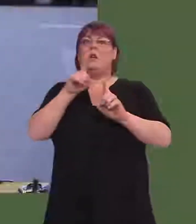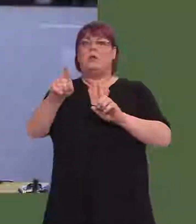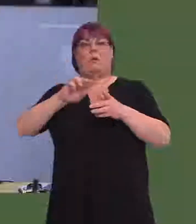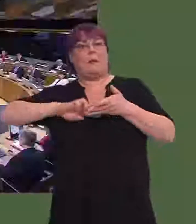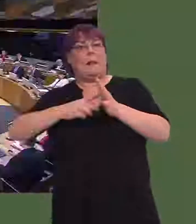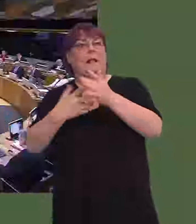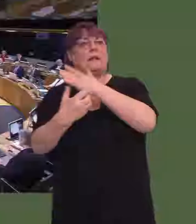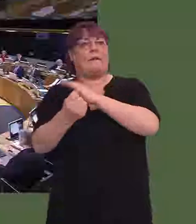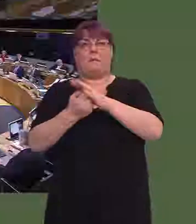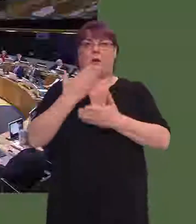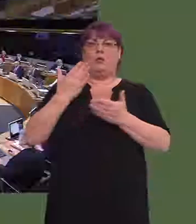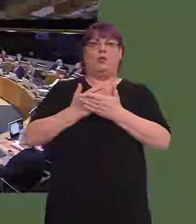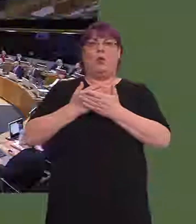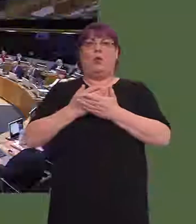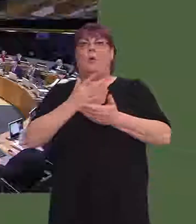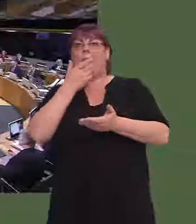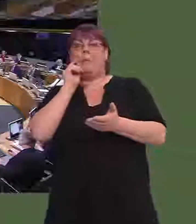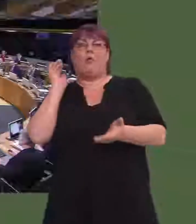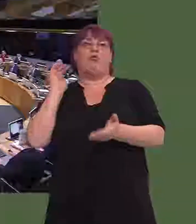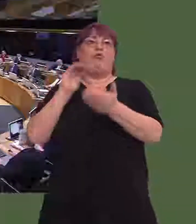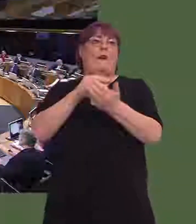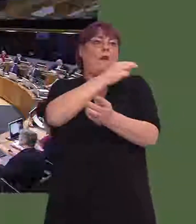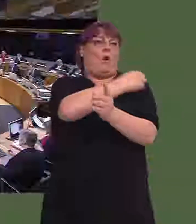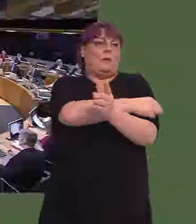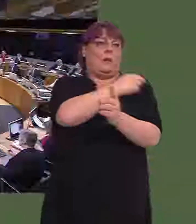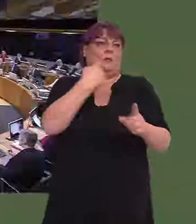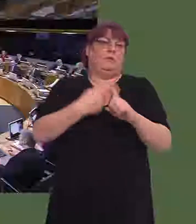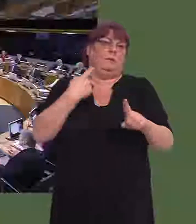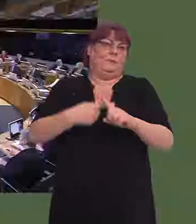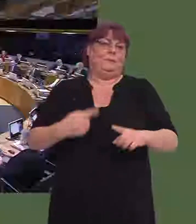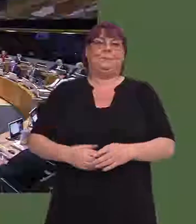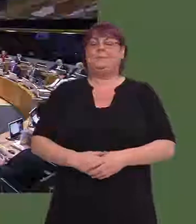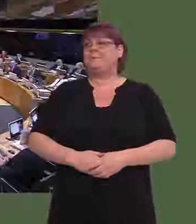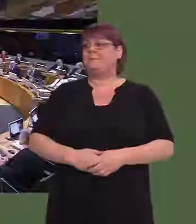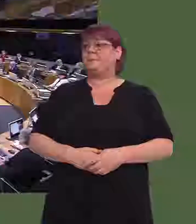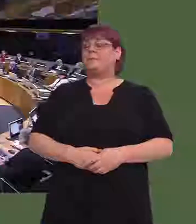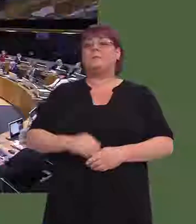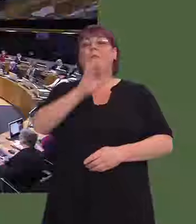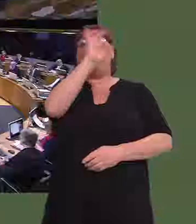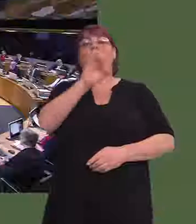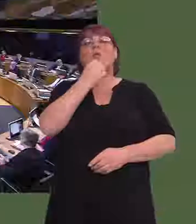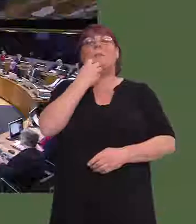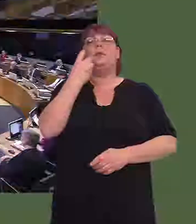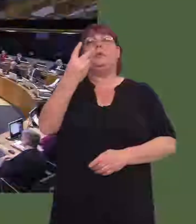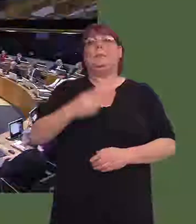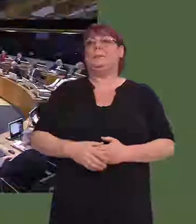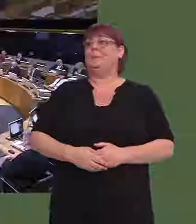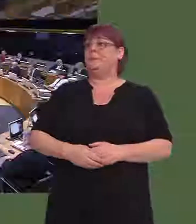and as swift a transition, as possible between ambulance and hospital. Neil Hamilton AM: 2.